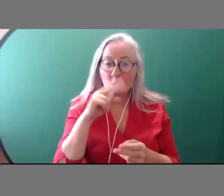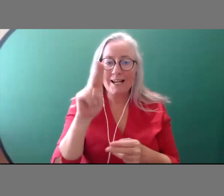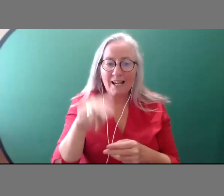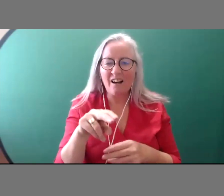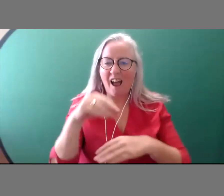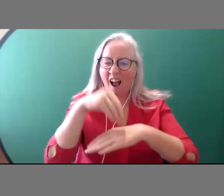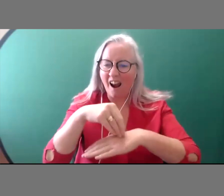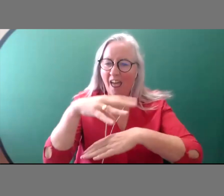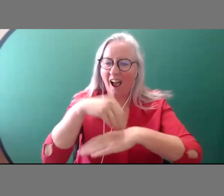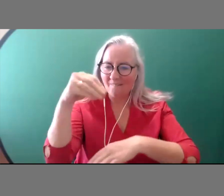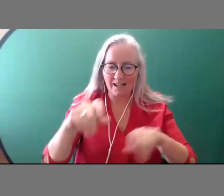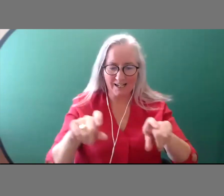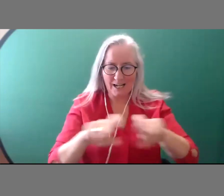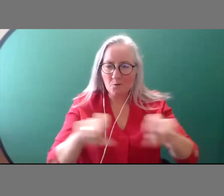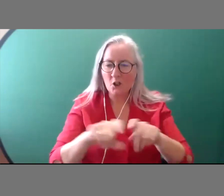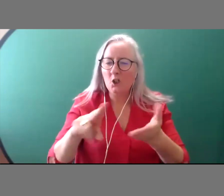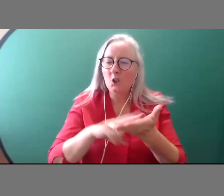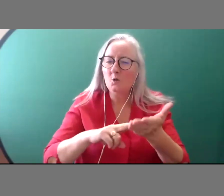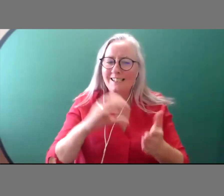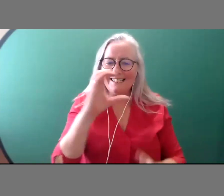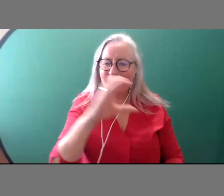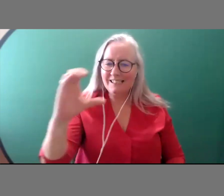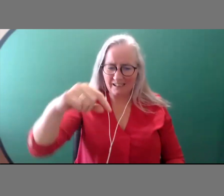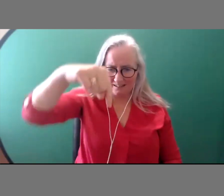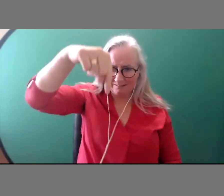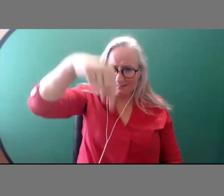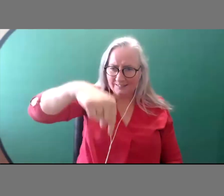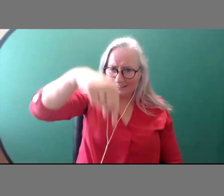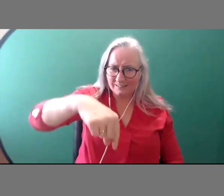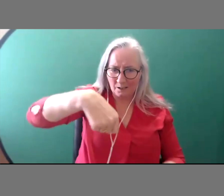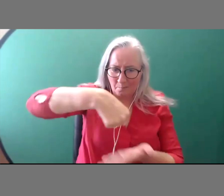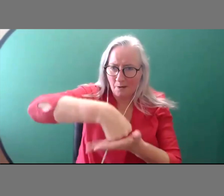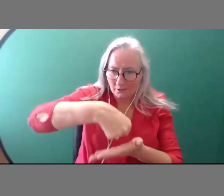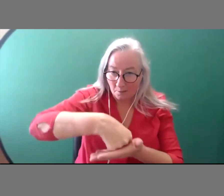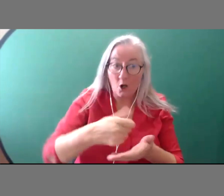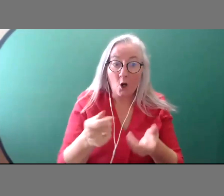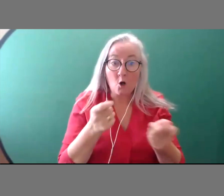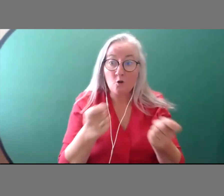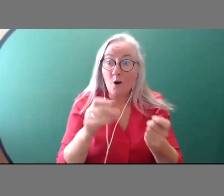captions using the ‘cc’ button at the bottom of your screen. To control the ISL interpretation,